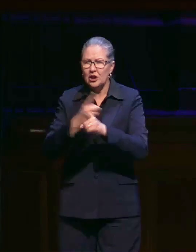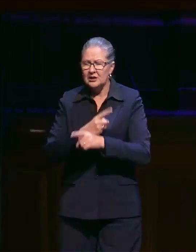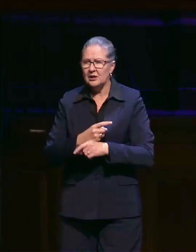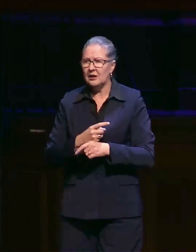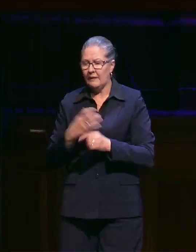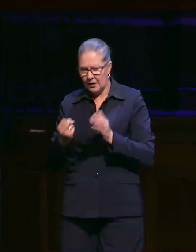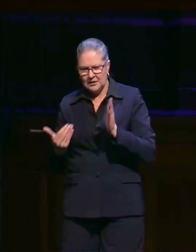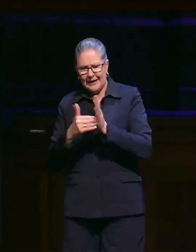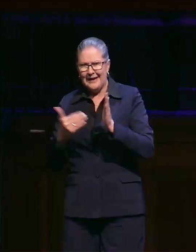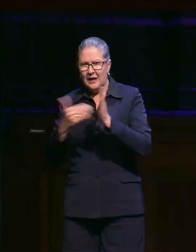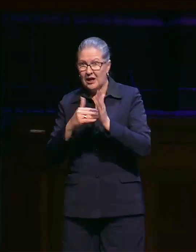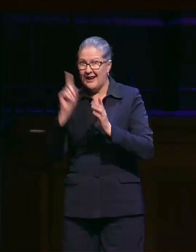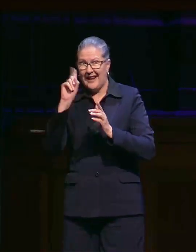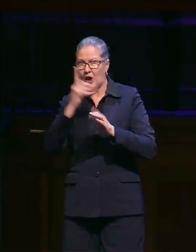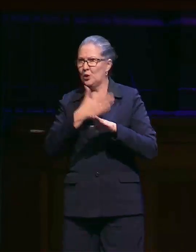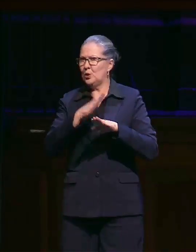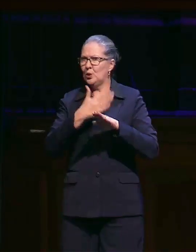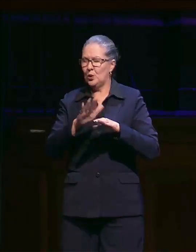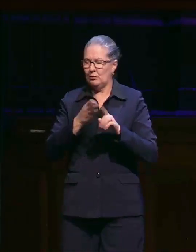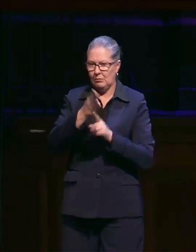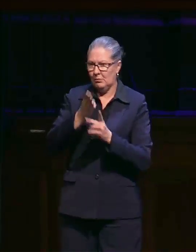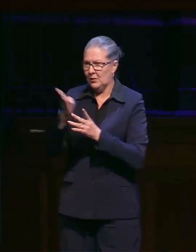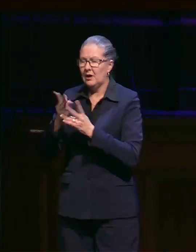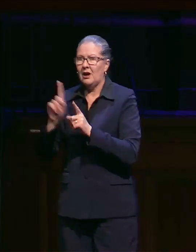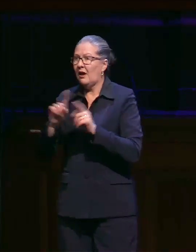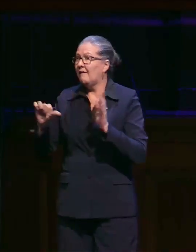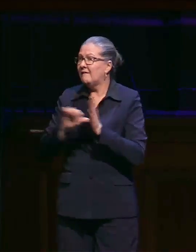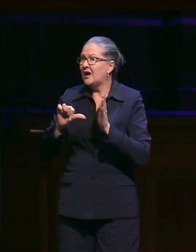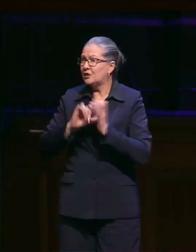new dimensions to the problem the financial crisis of a decade ago did not